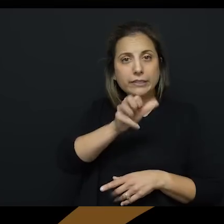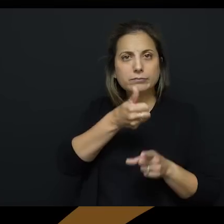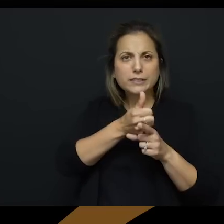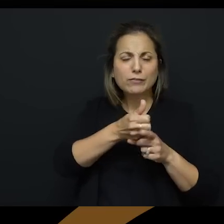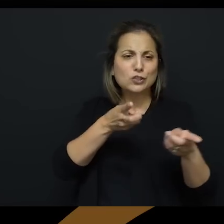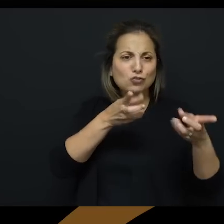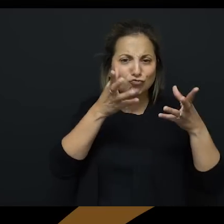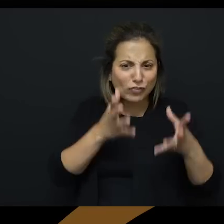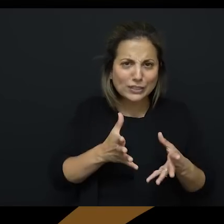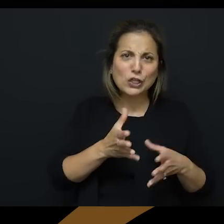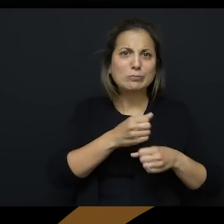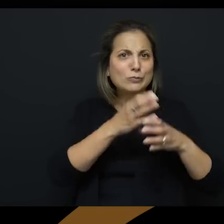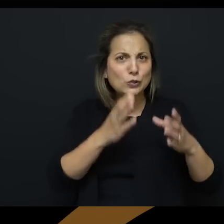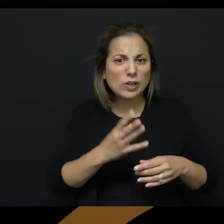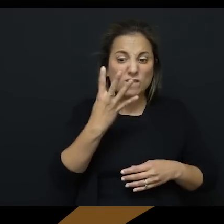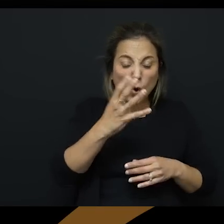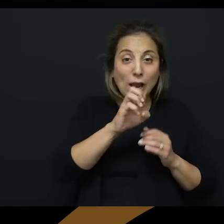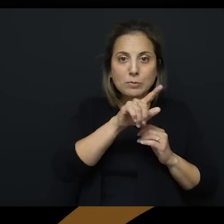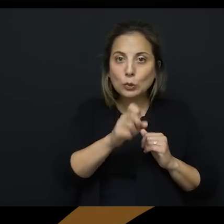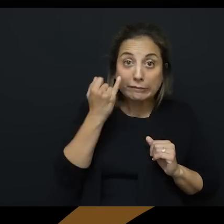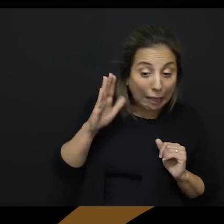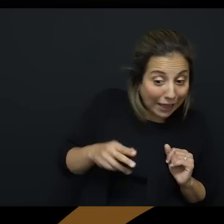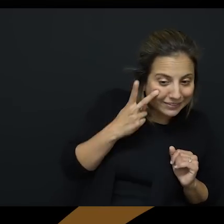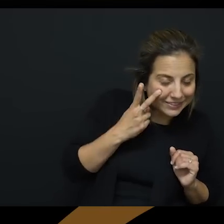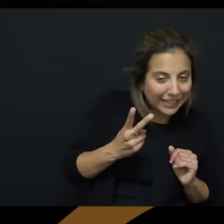Shawn Levy, the executive producer and director of all that four episodes